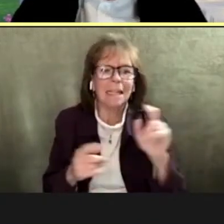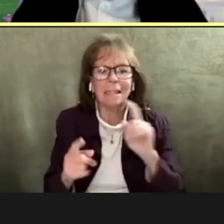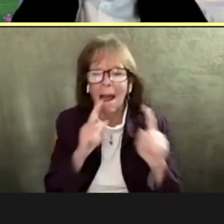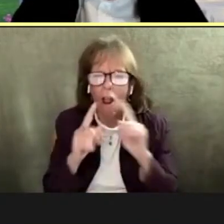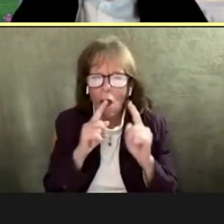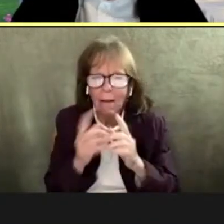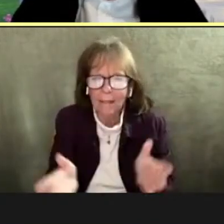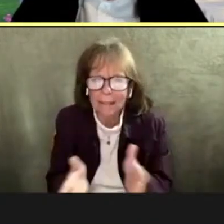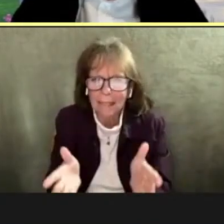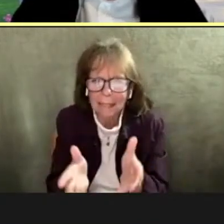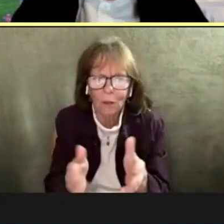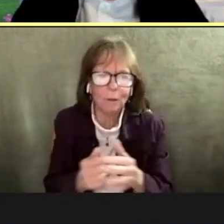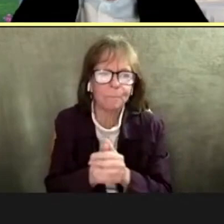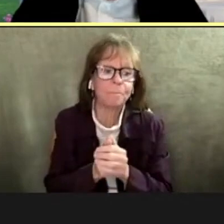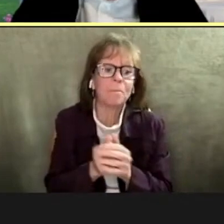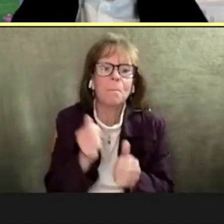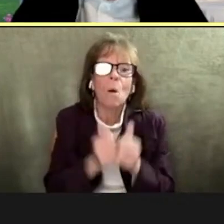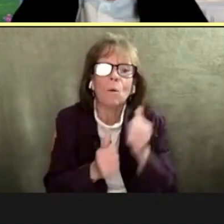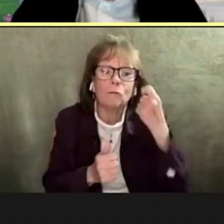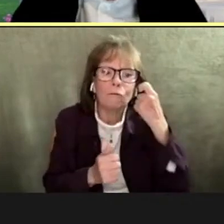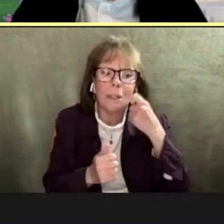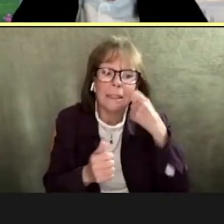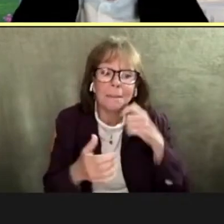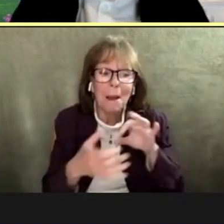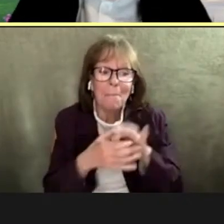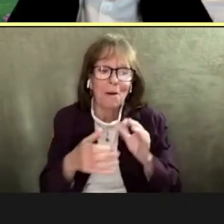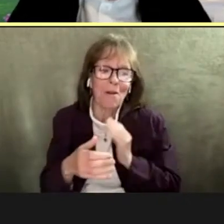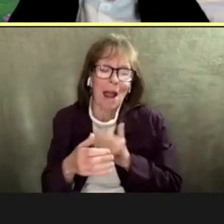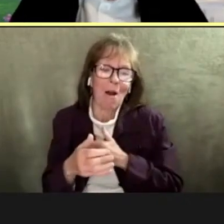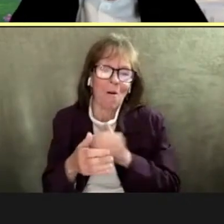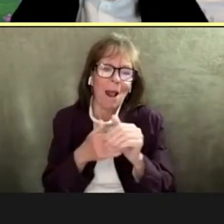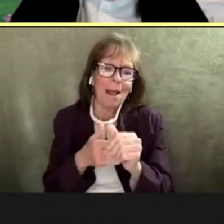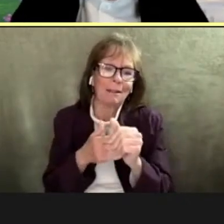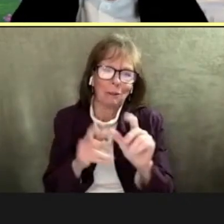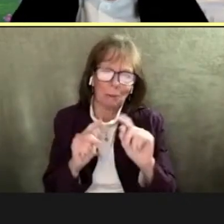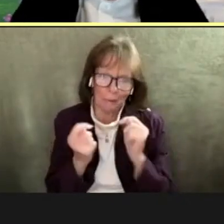She's the most recent member of our leadership team, but